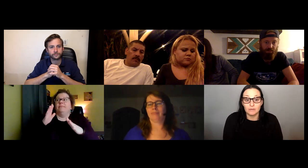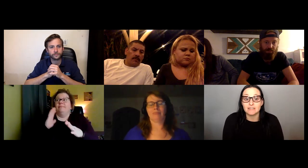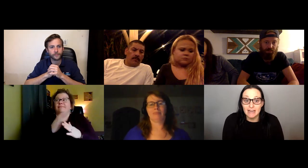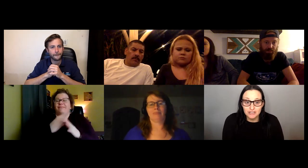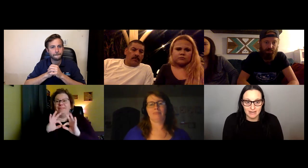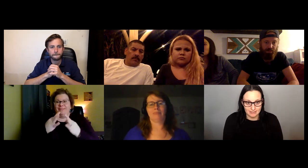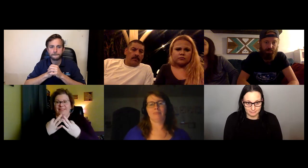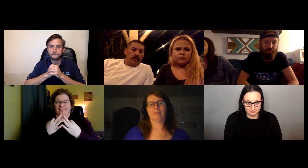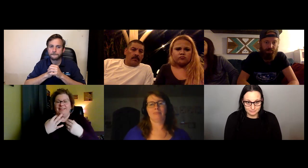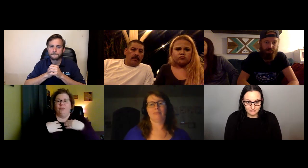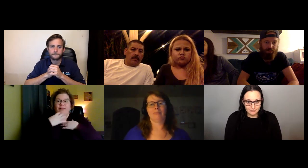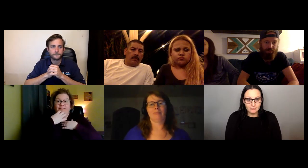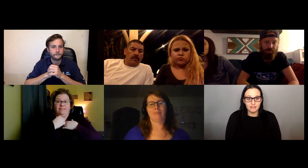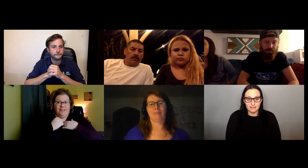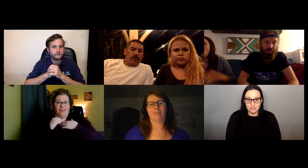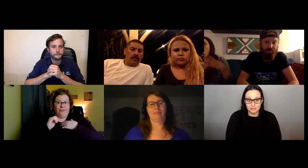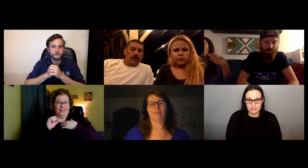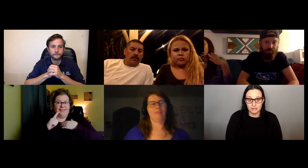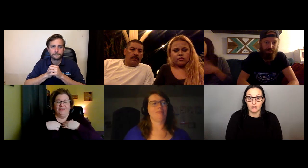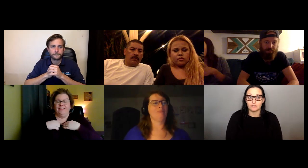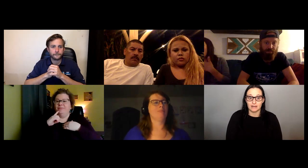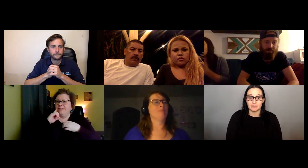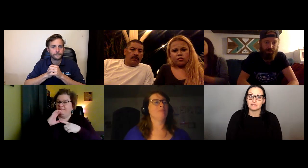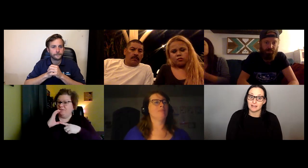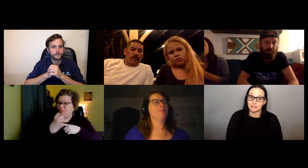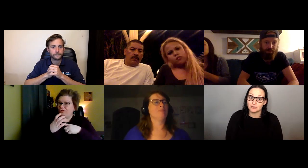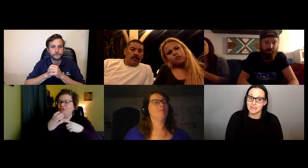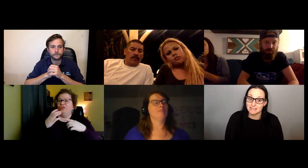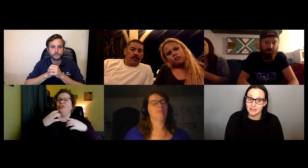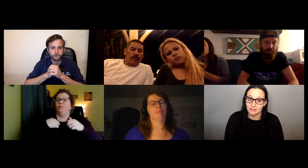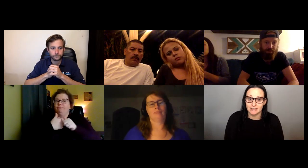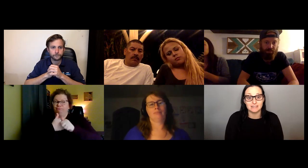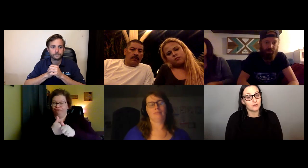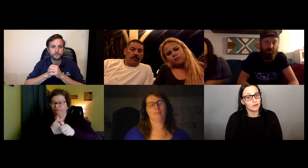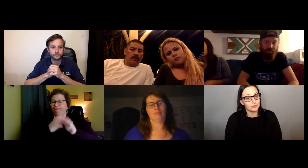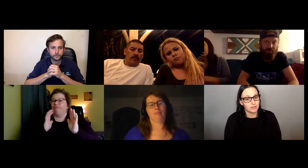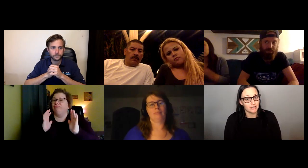have to educate them that she says our family values asl and